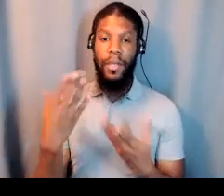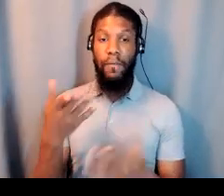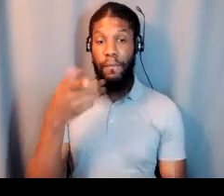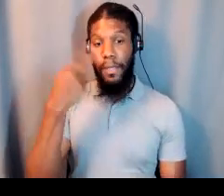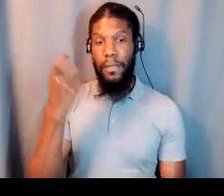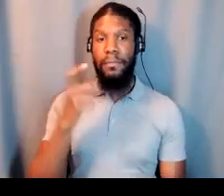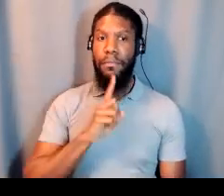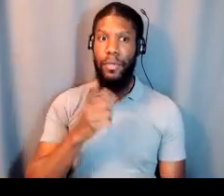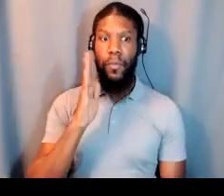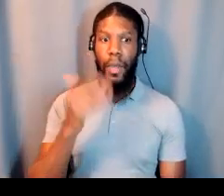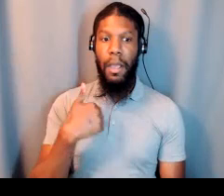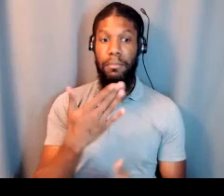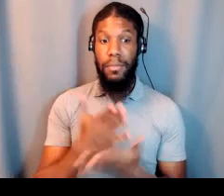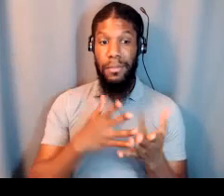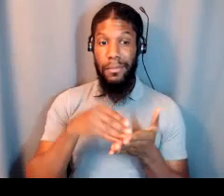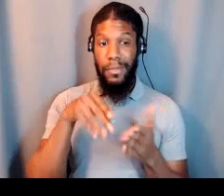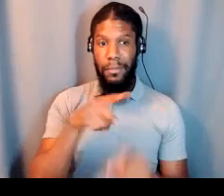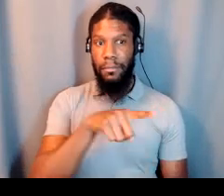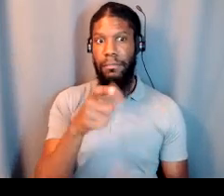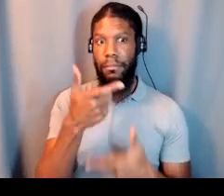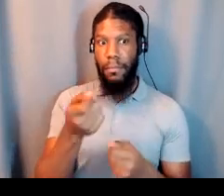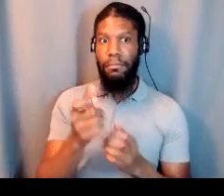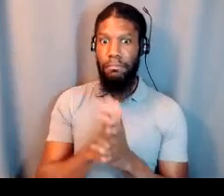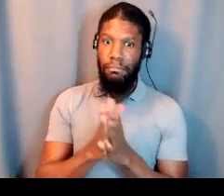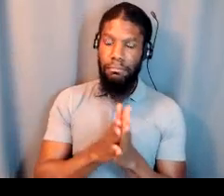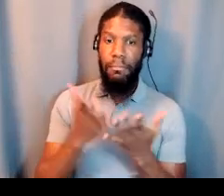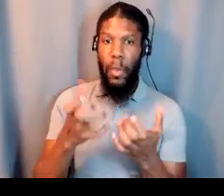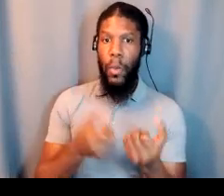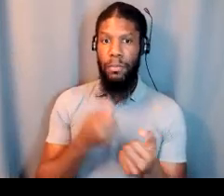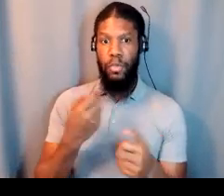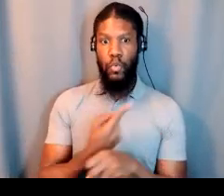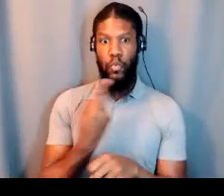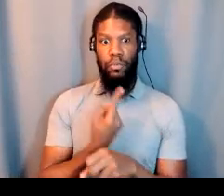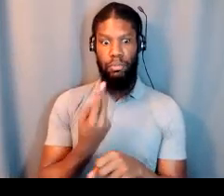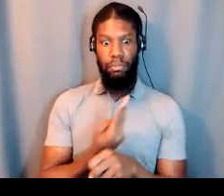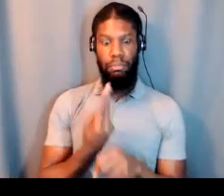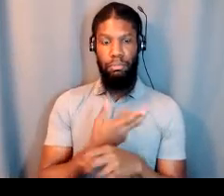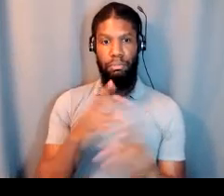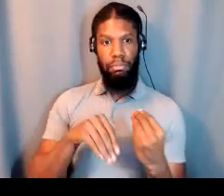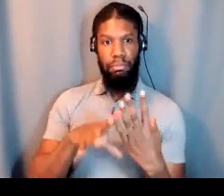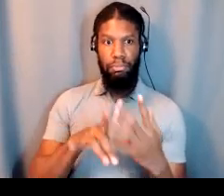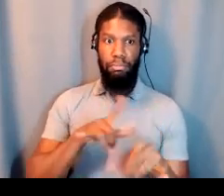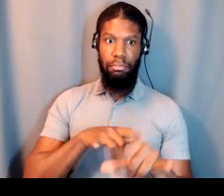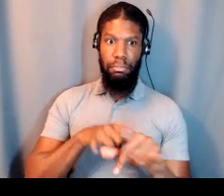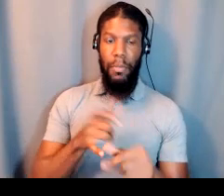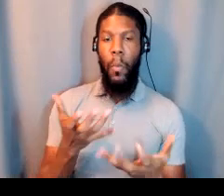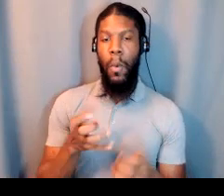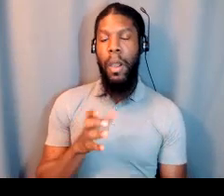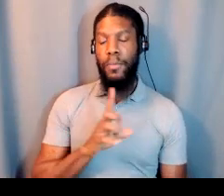who will always be interested in receiving academic support in this way. And so I'm at Harrisburg Area Community College (HACC) now,